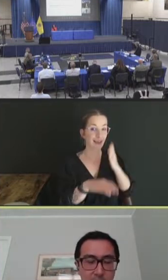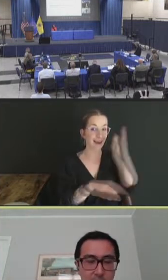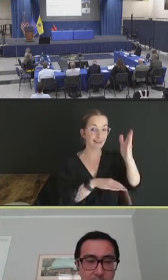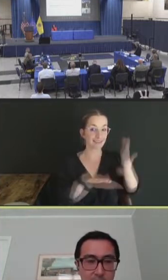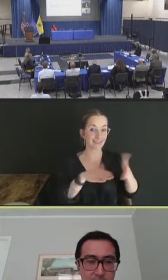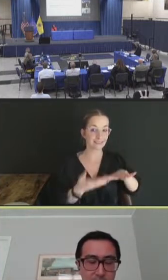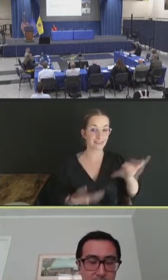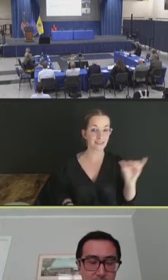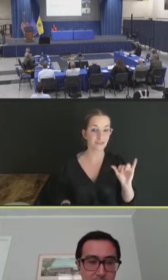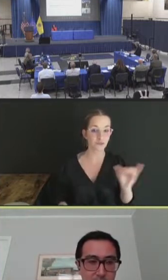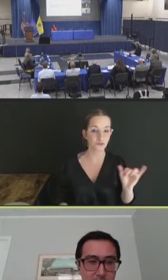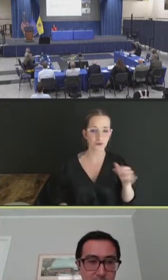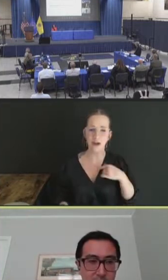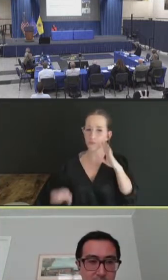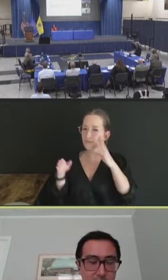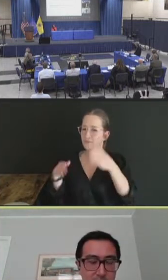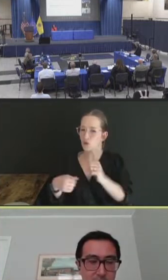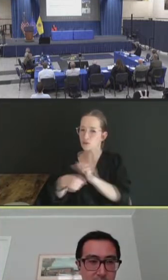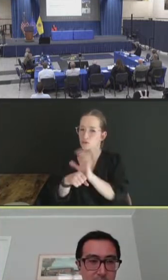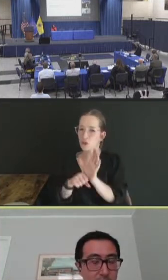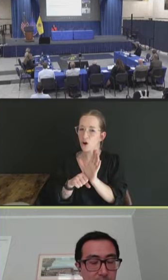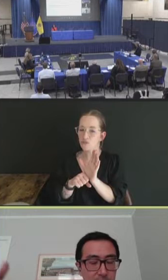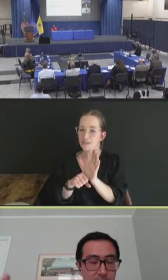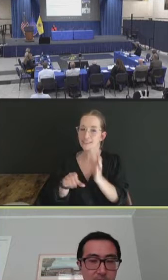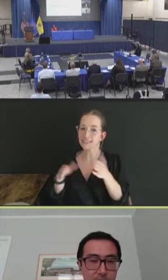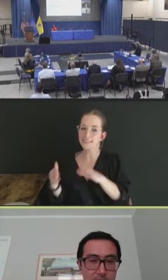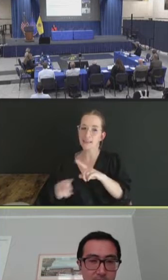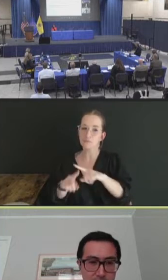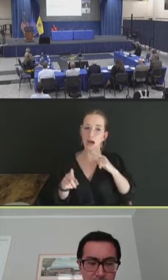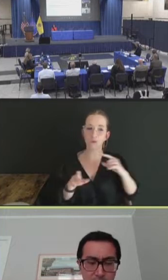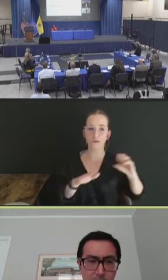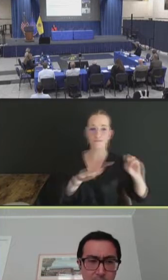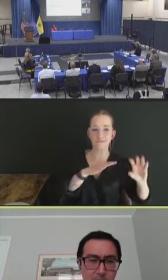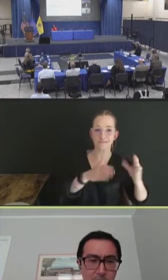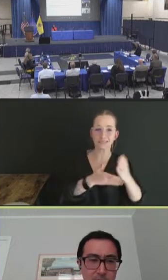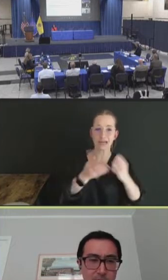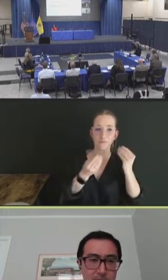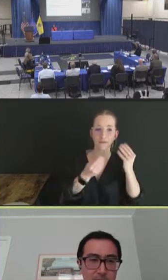but also show some slides on excess deaths. We looked at excess deaths in large part because